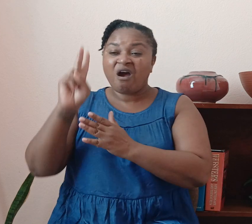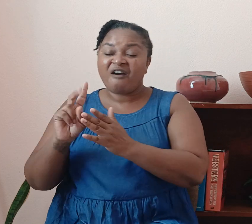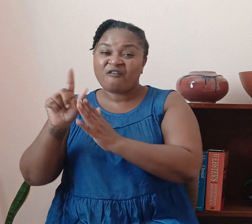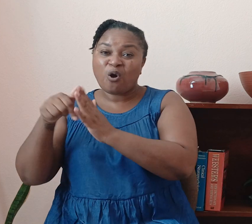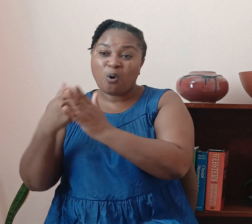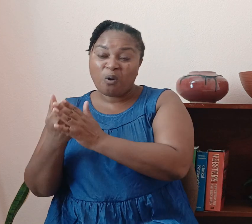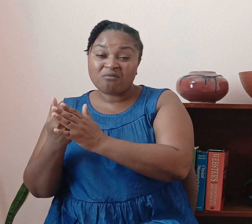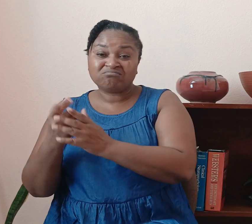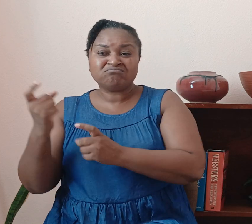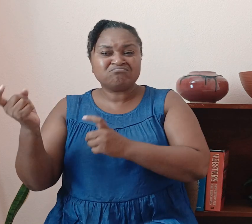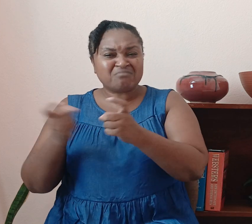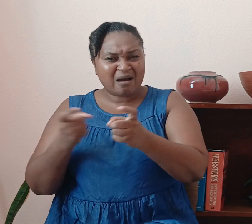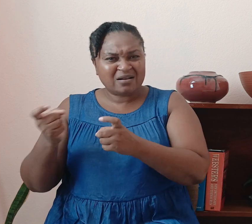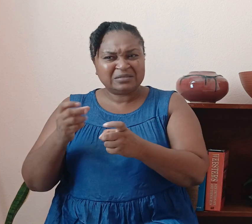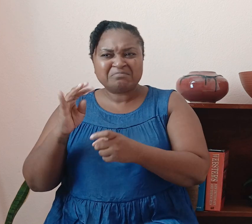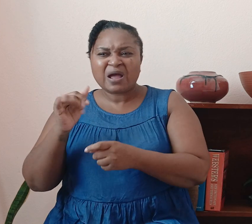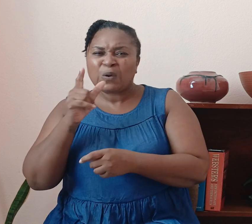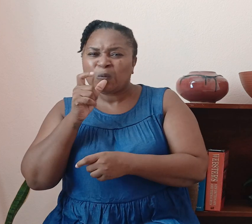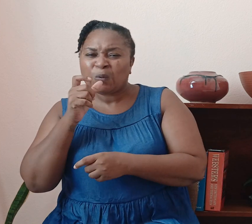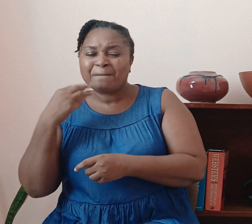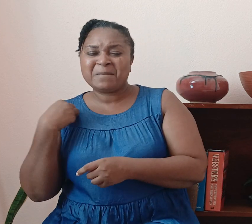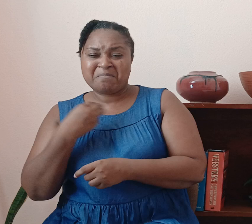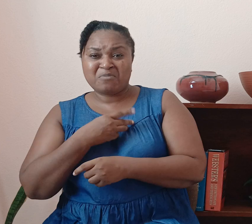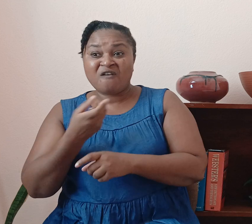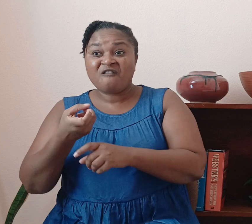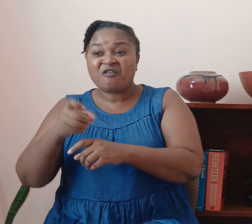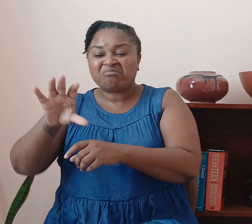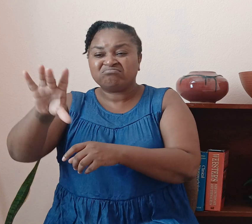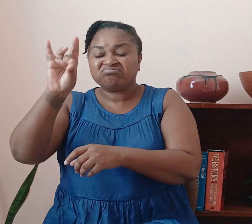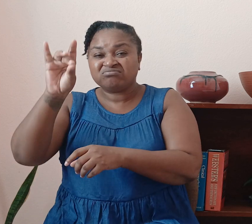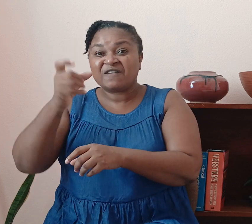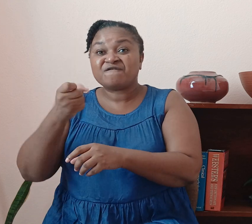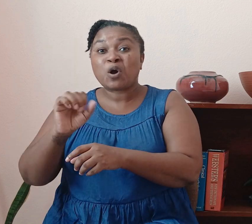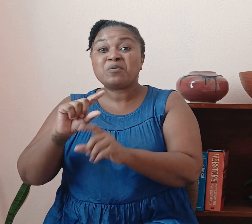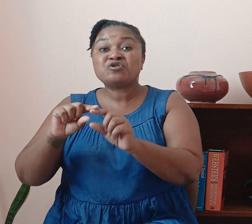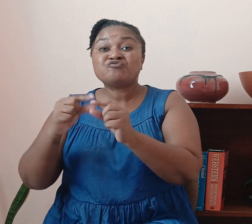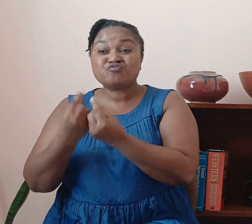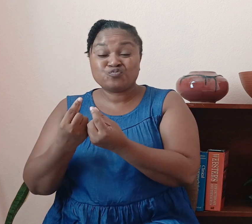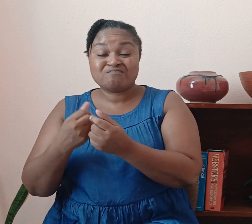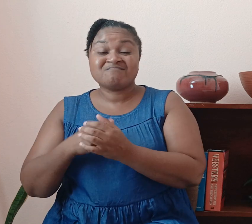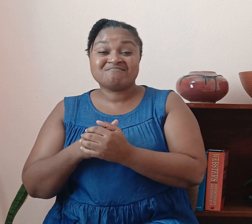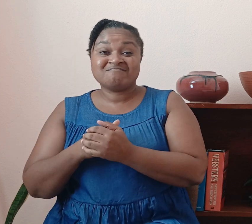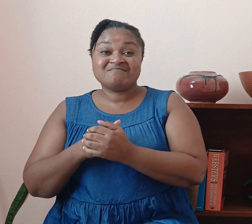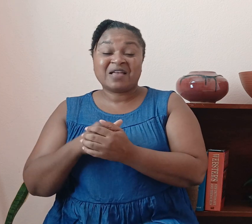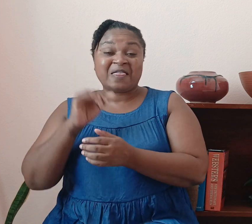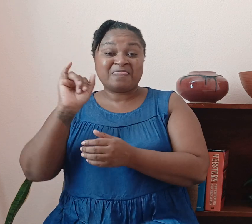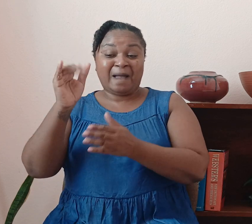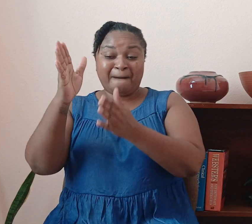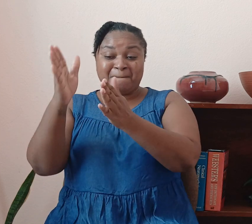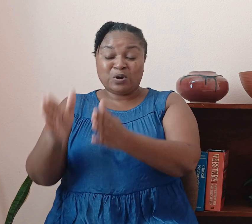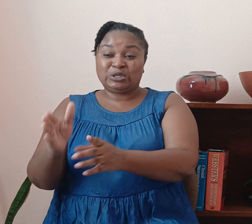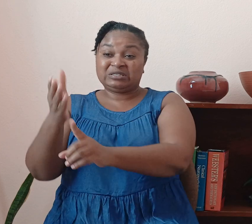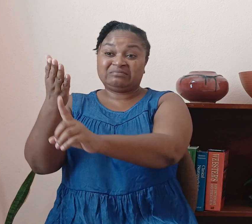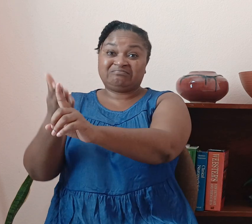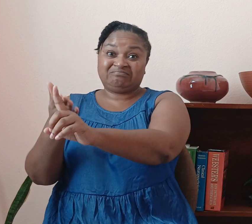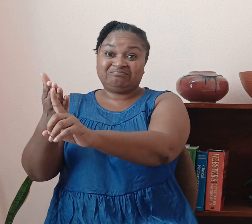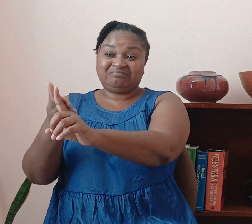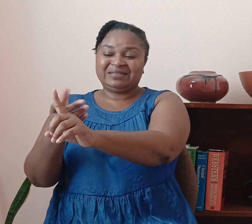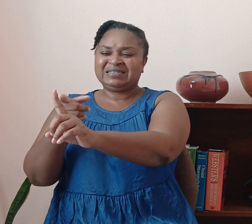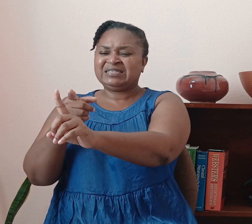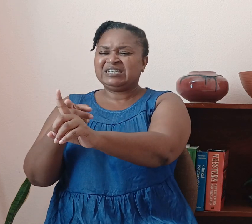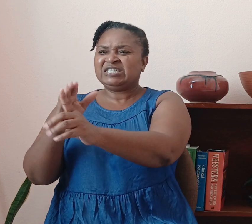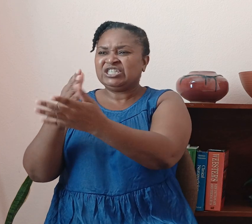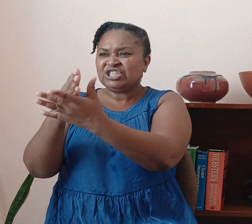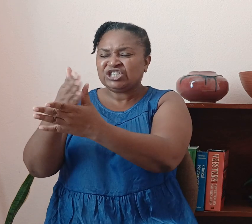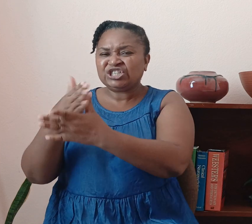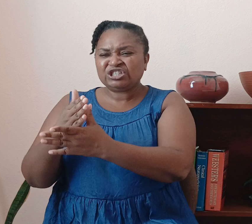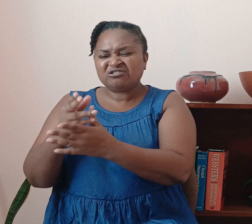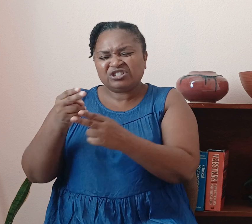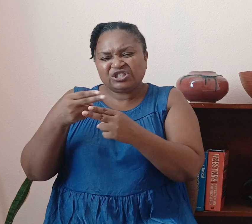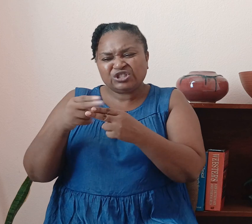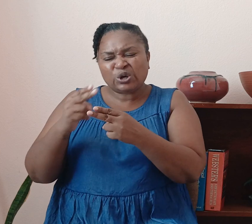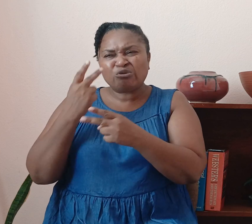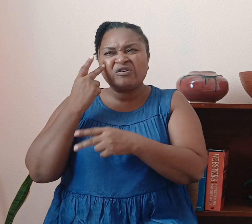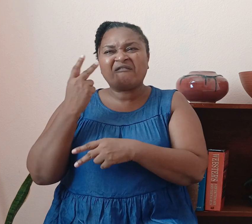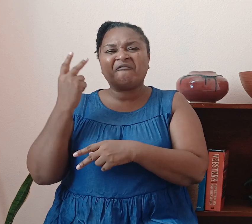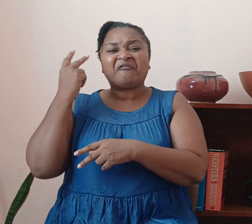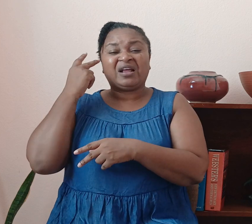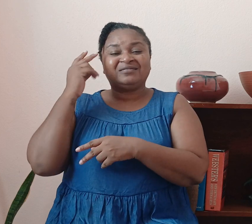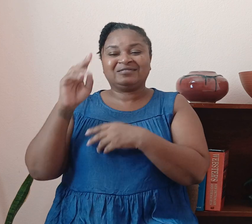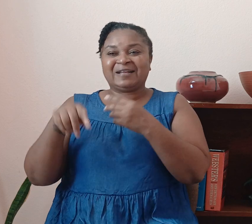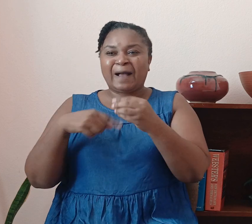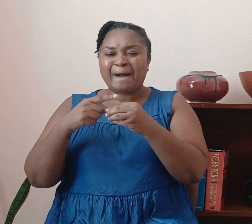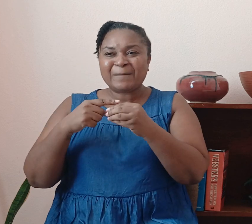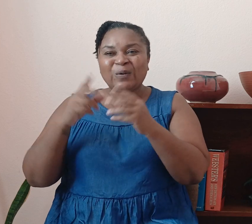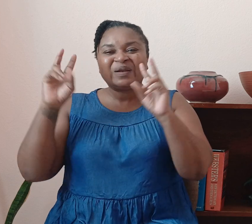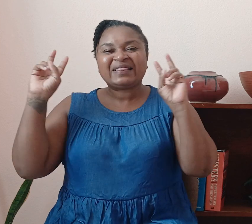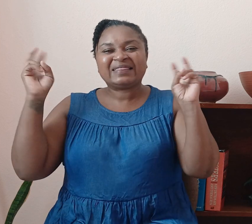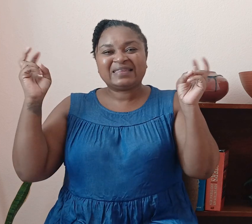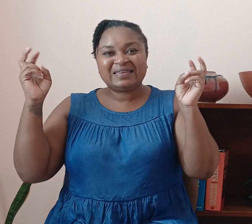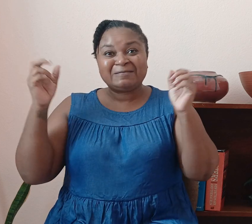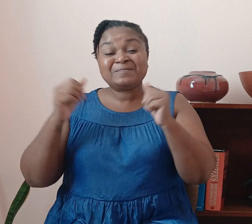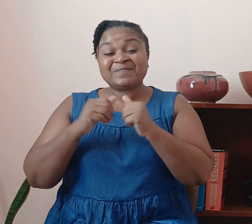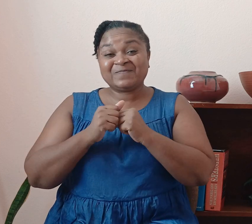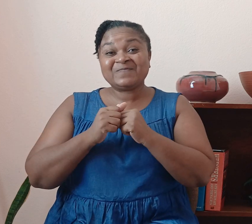that section of the meeting. This person shared a short reflection based on an aspect of the theme,